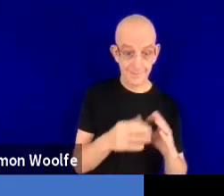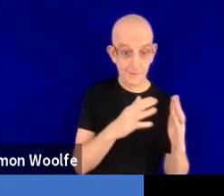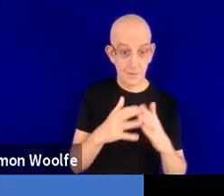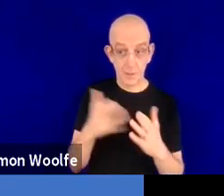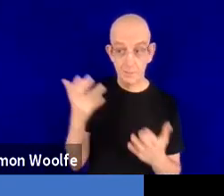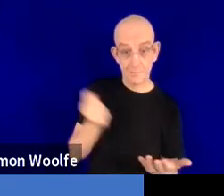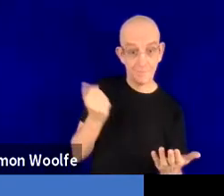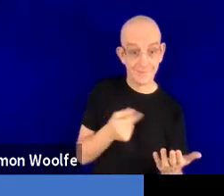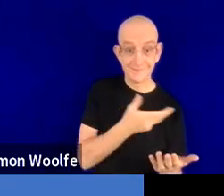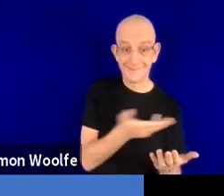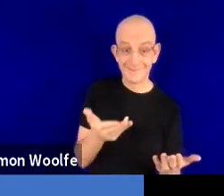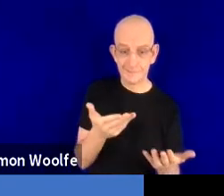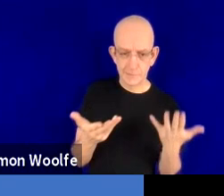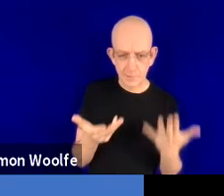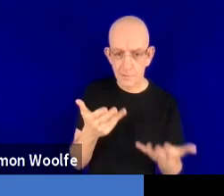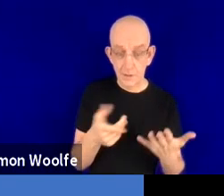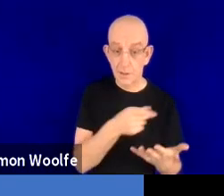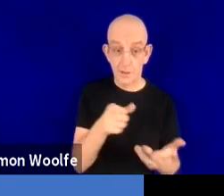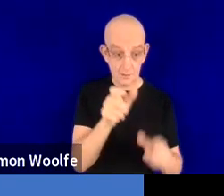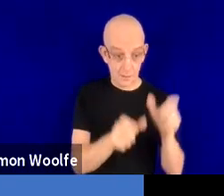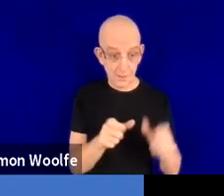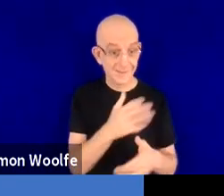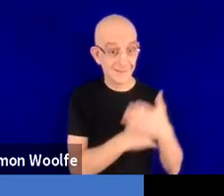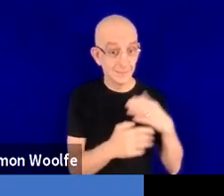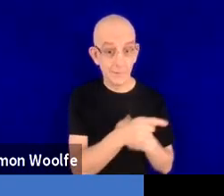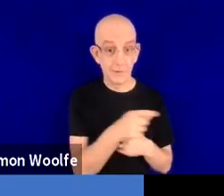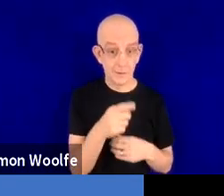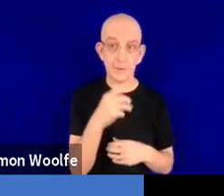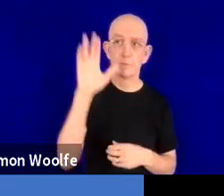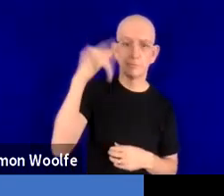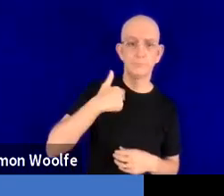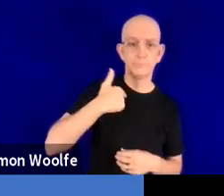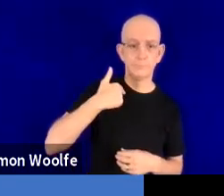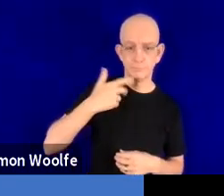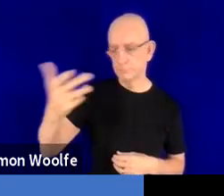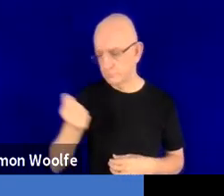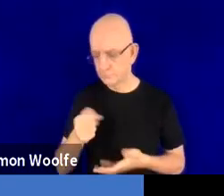which is quite distinct to schemes which are directly targeted to them as individuals